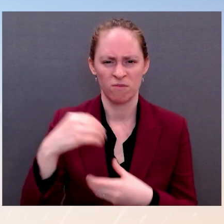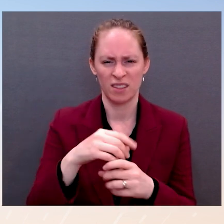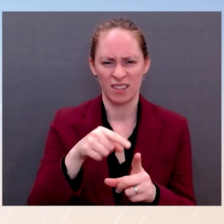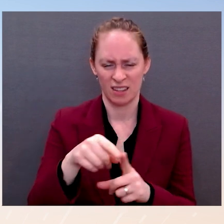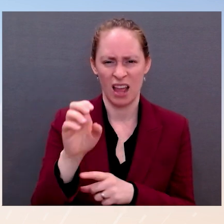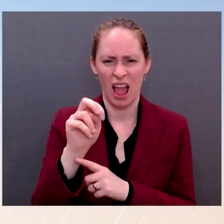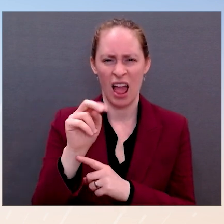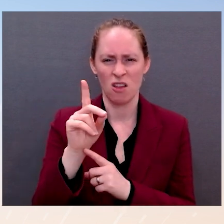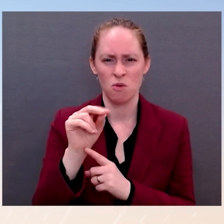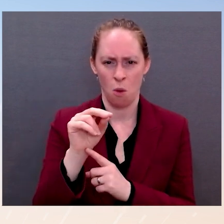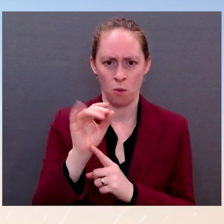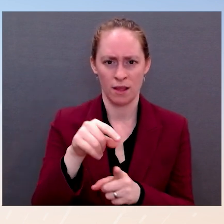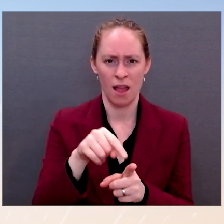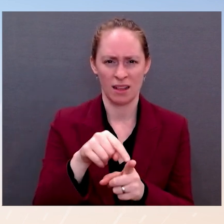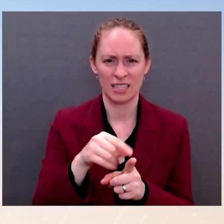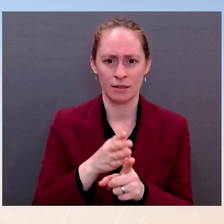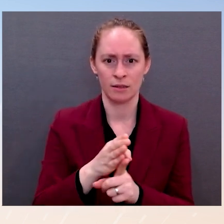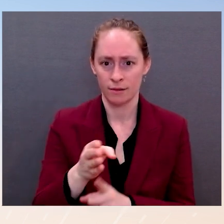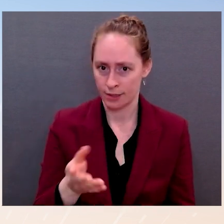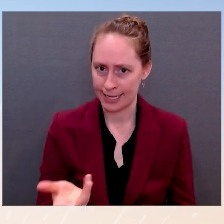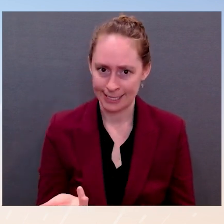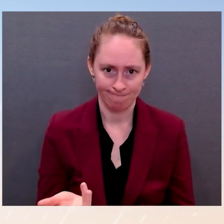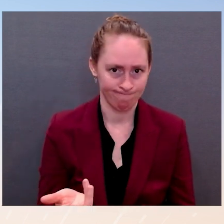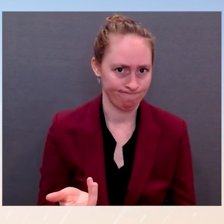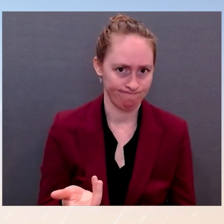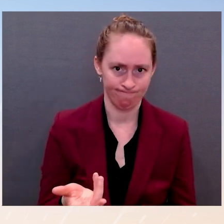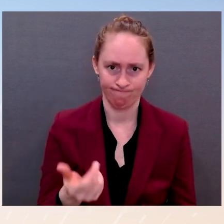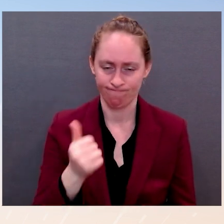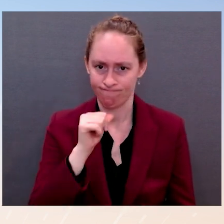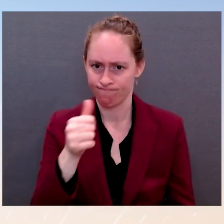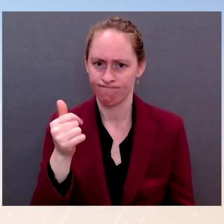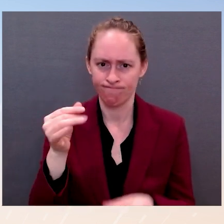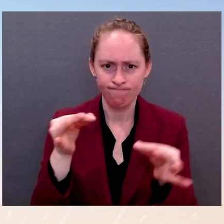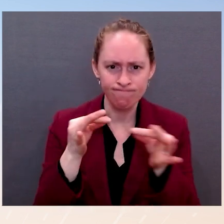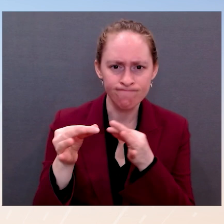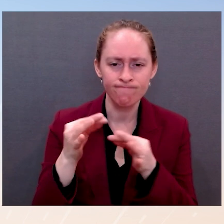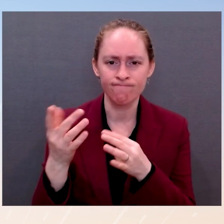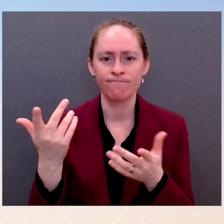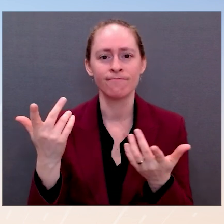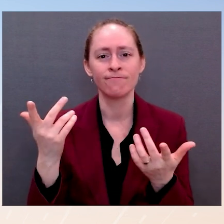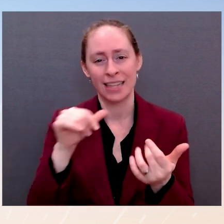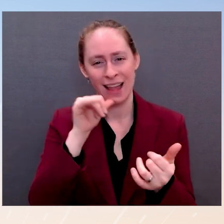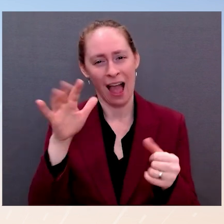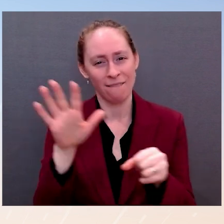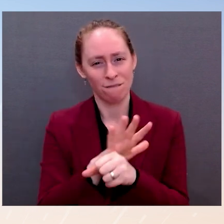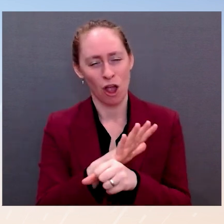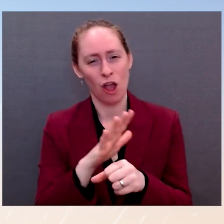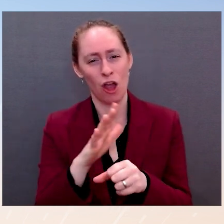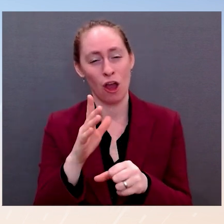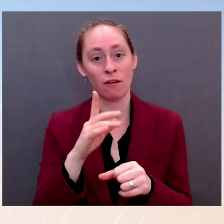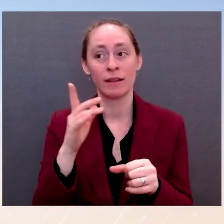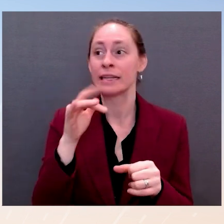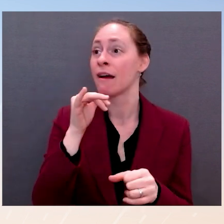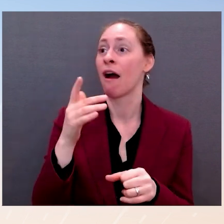where that doesn't explain the lack of care or access to care doesn't explain the whole story.